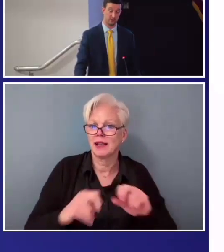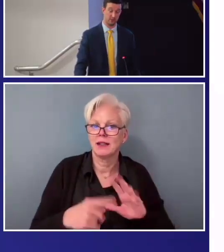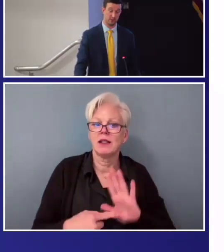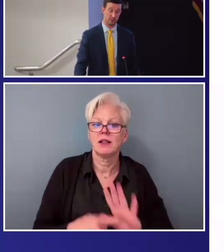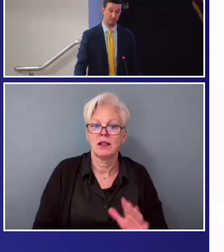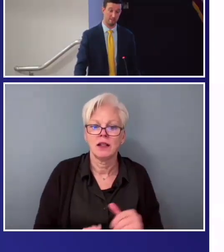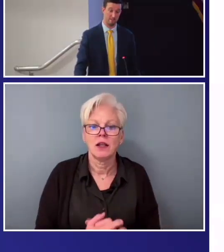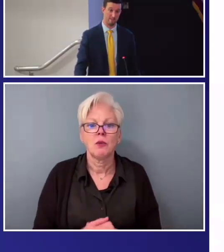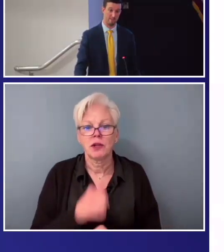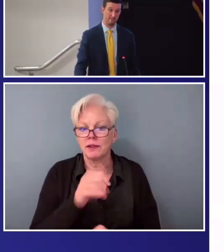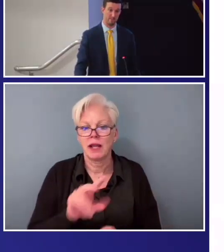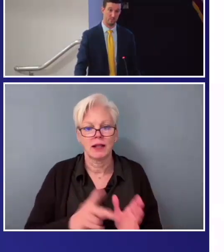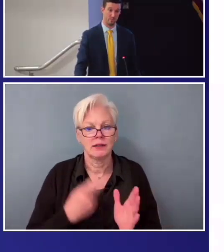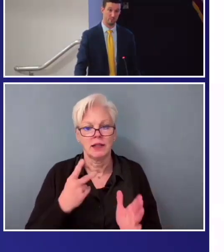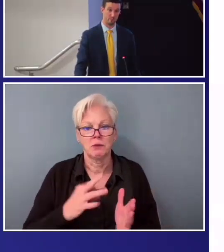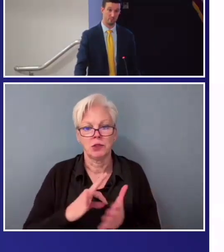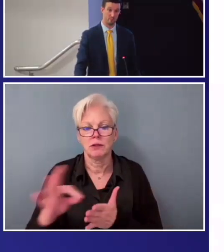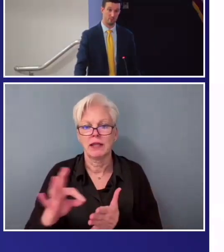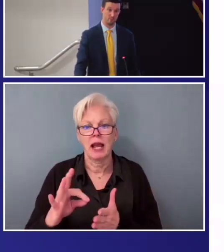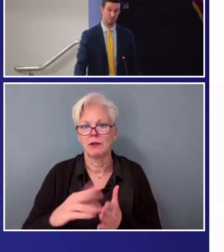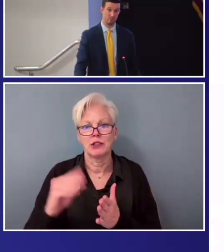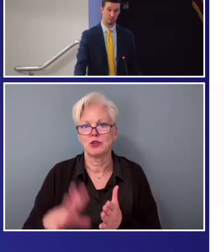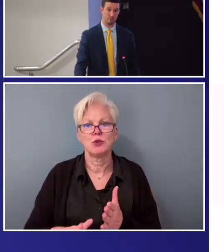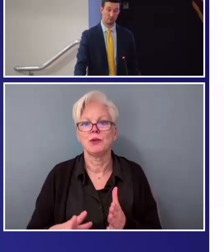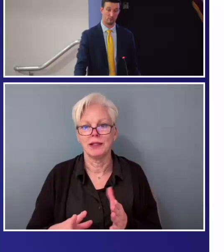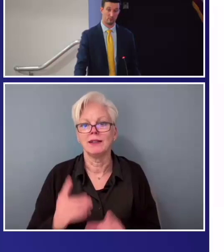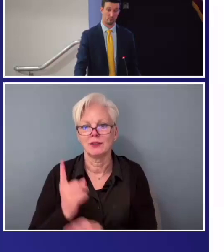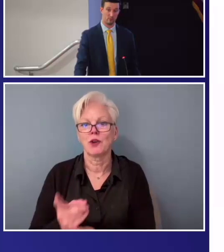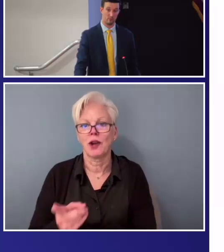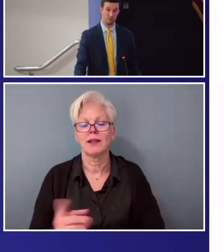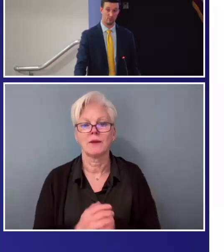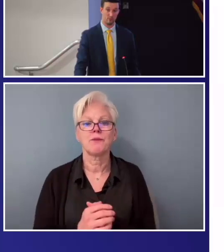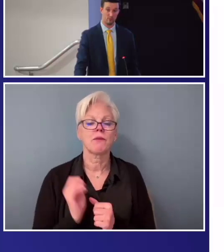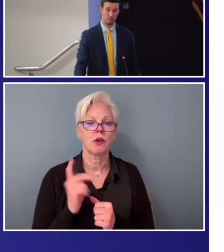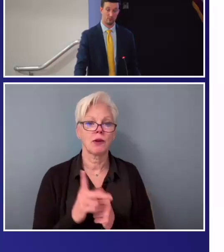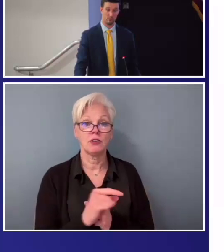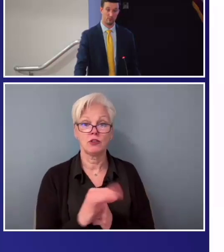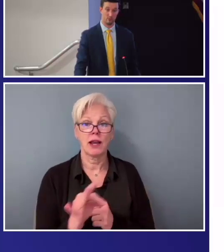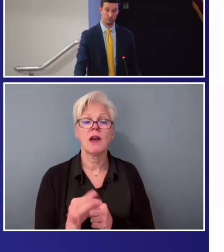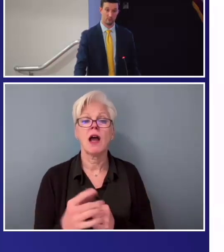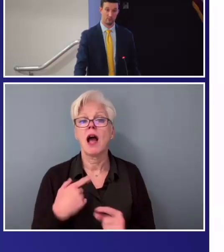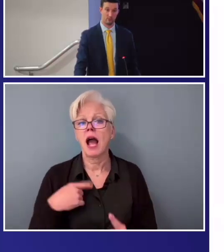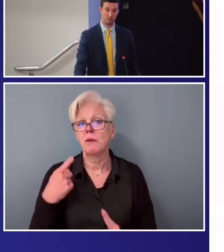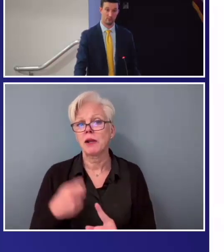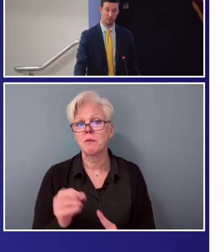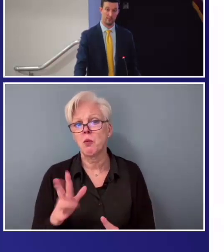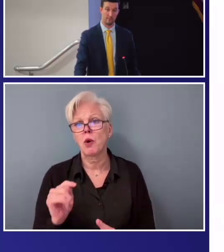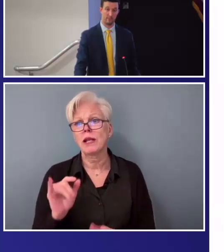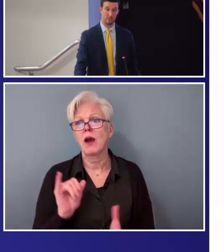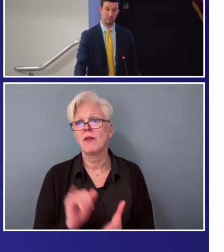students. Great stuff. Thank you. Thank you, David. Jeff, please. Yeah. I'd just point out that if you --